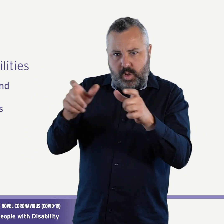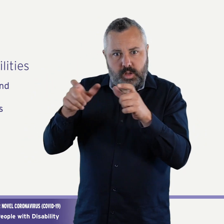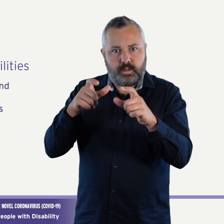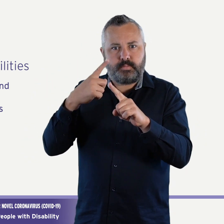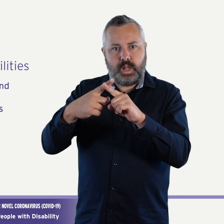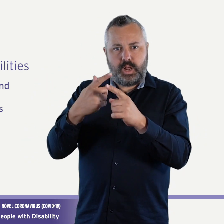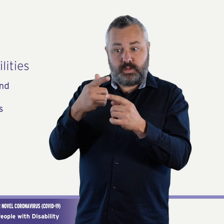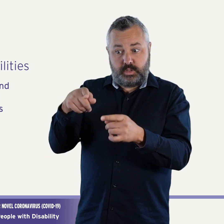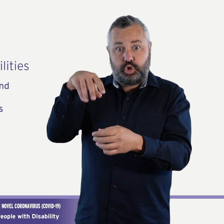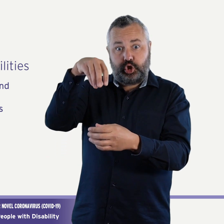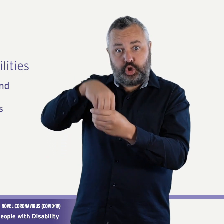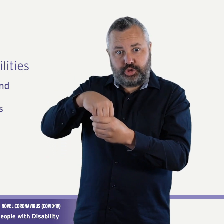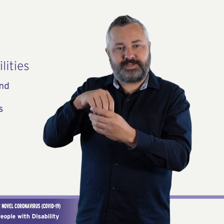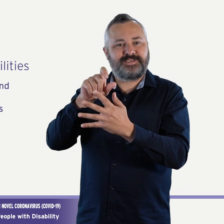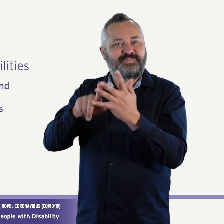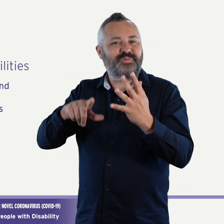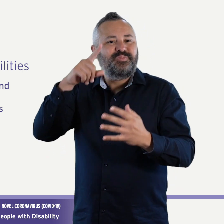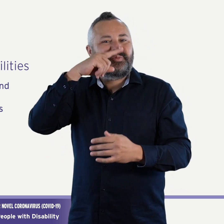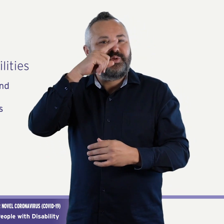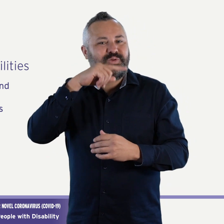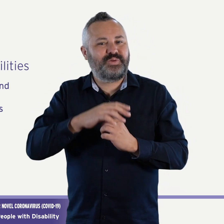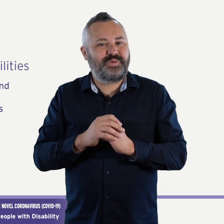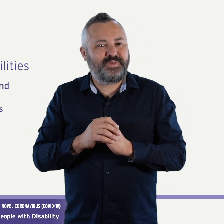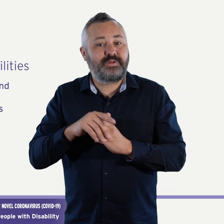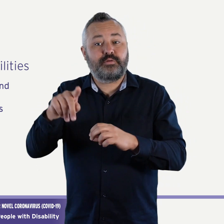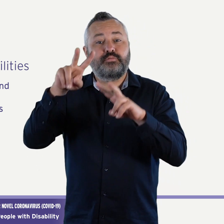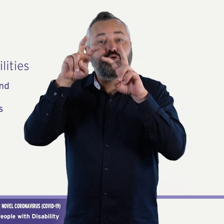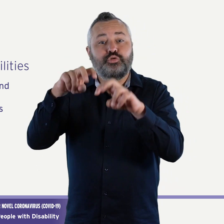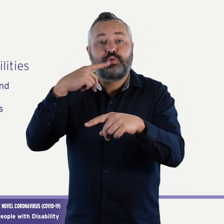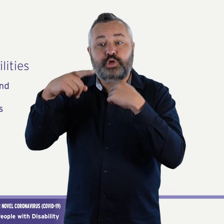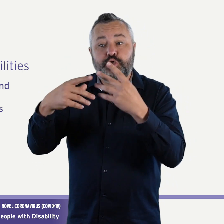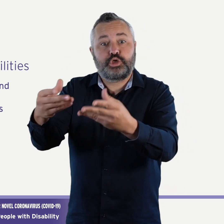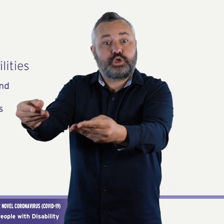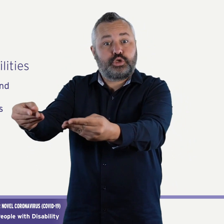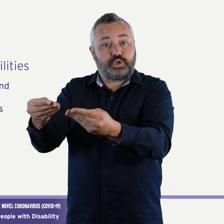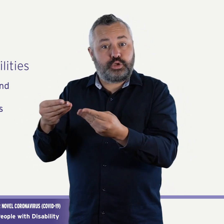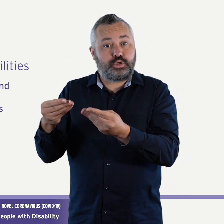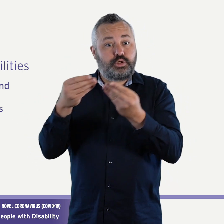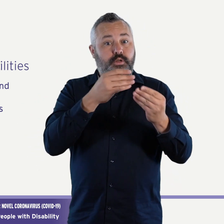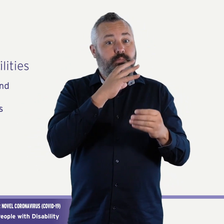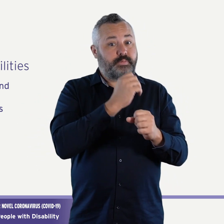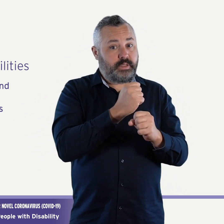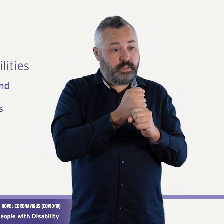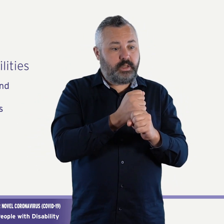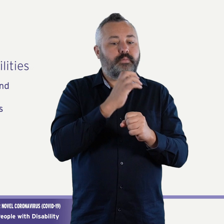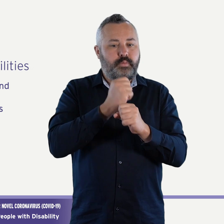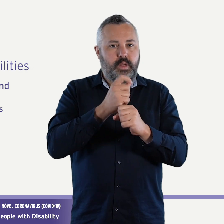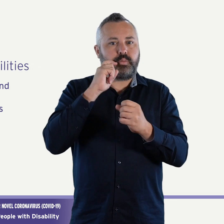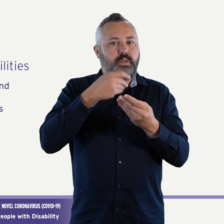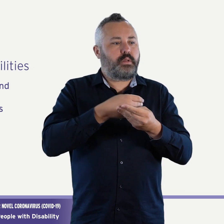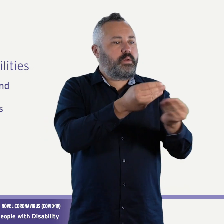in response to COVID-19, including people with disability under this plan. The Commonwealth, state and territory governments will use this information to inform